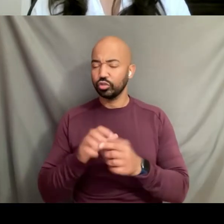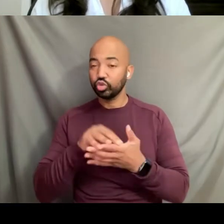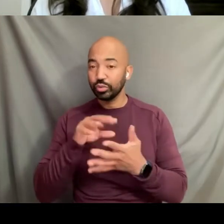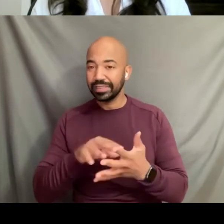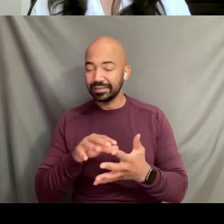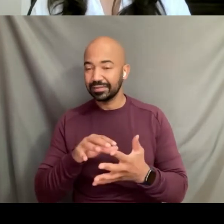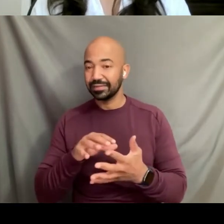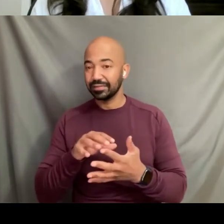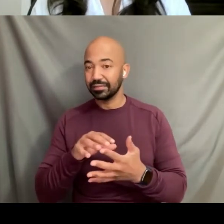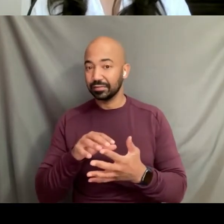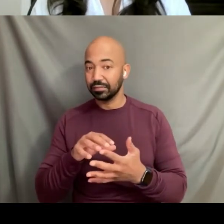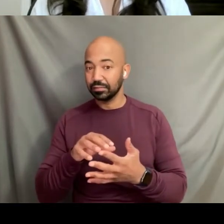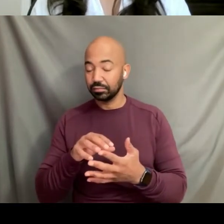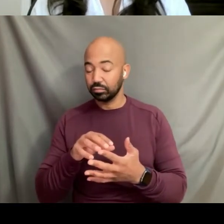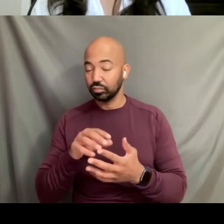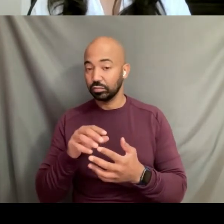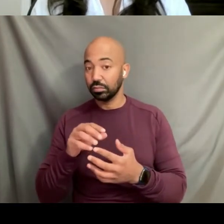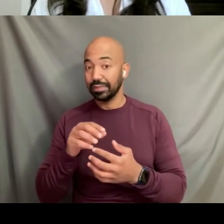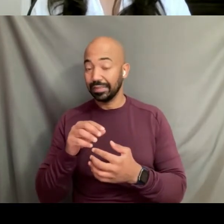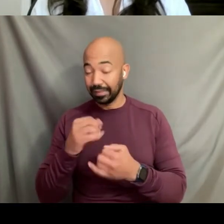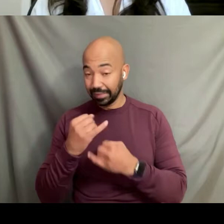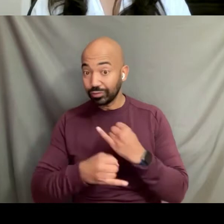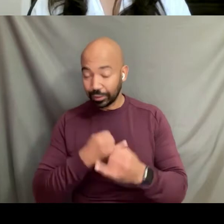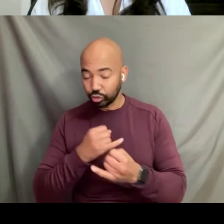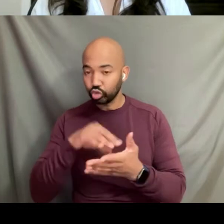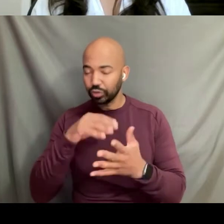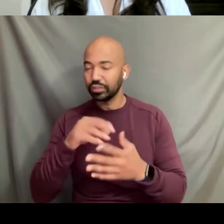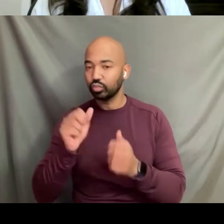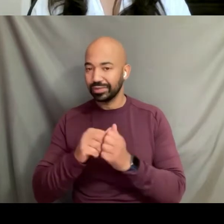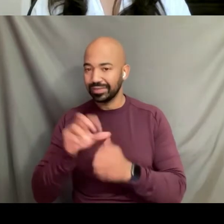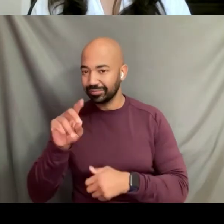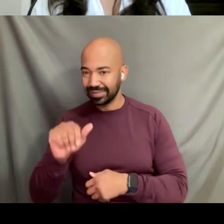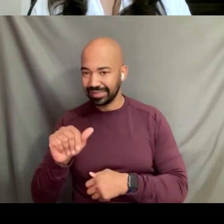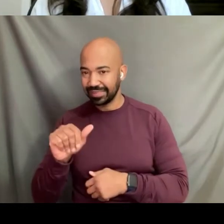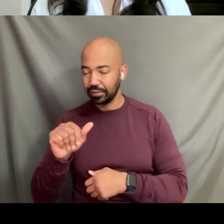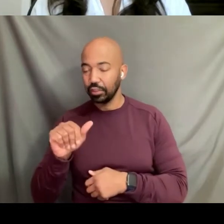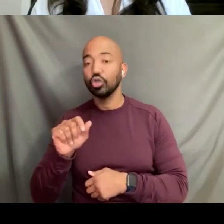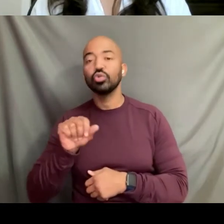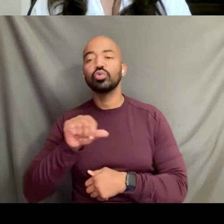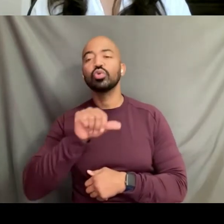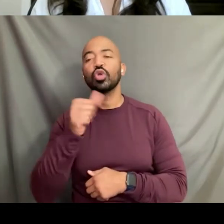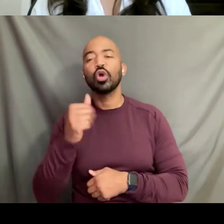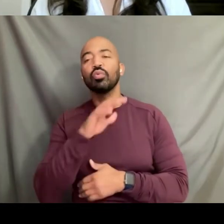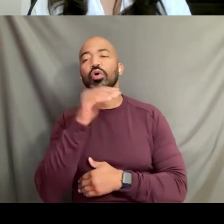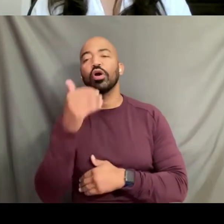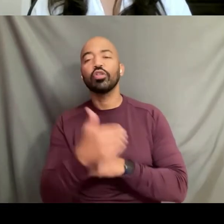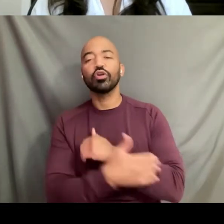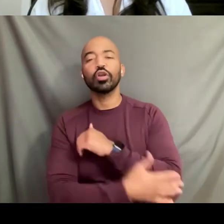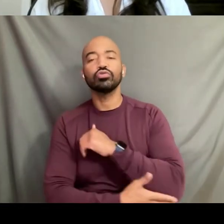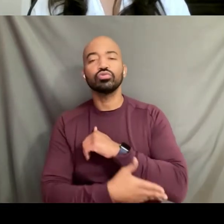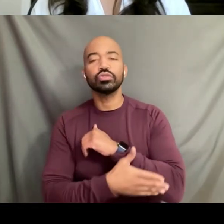like myself, and I want to say that every international student with disabilities